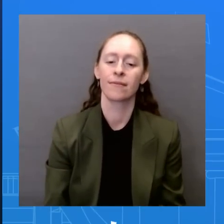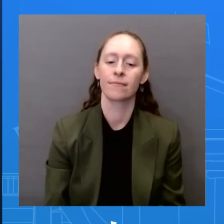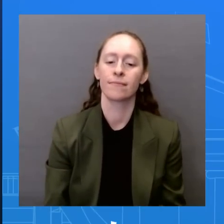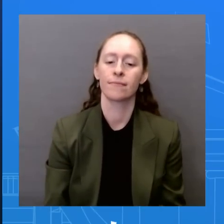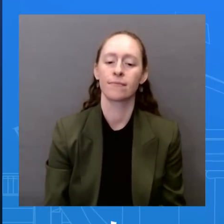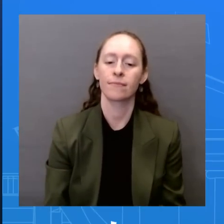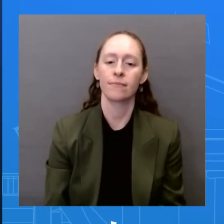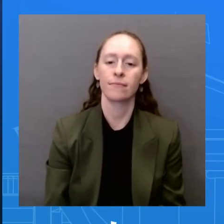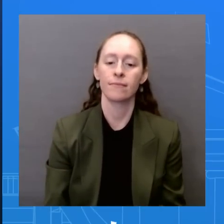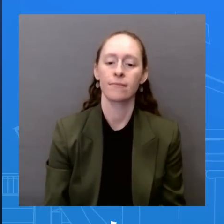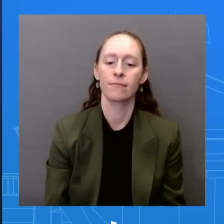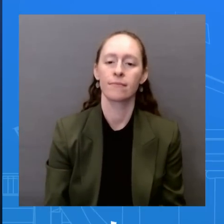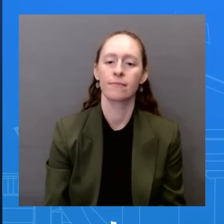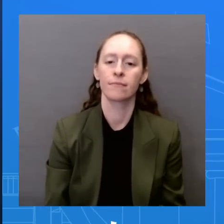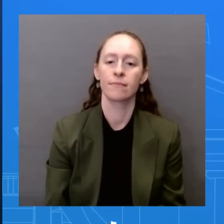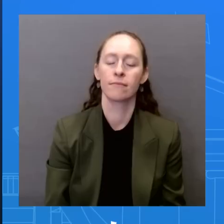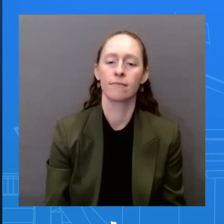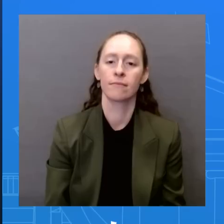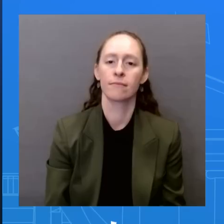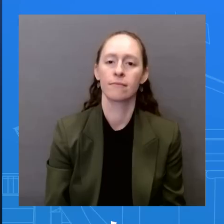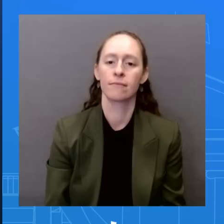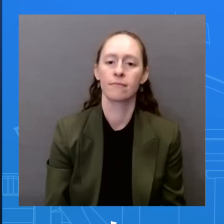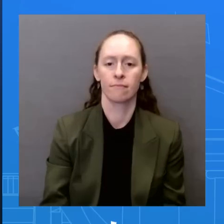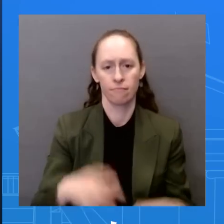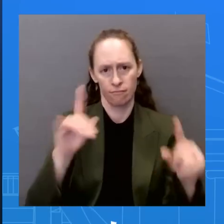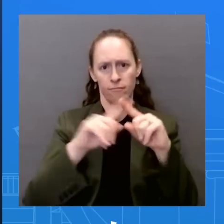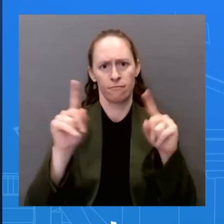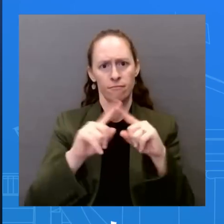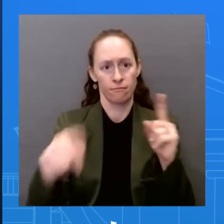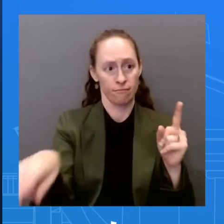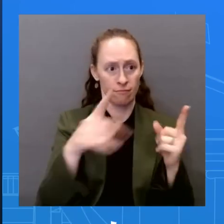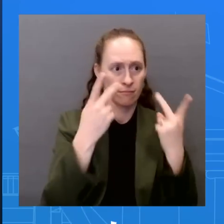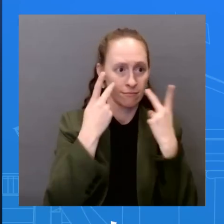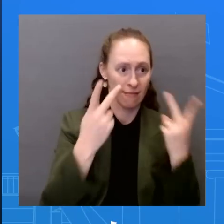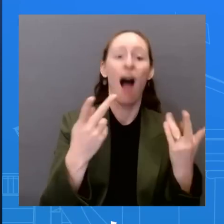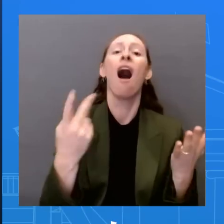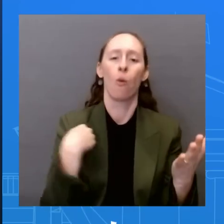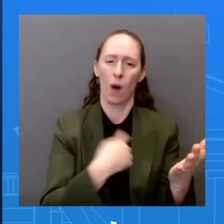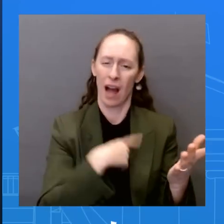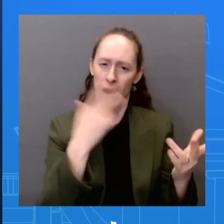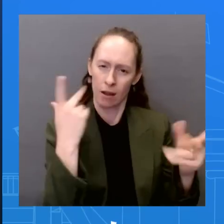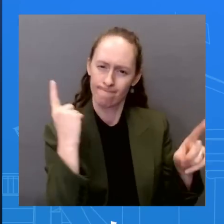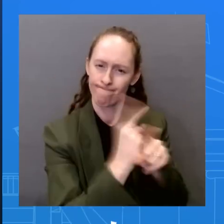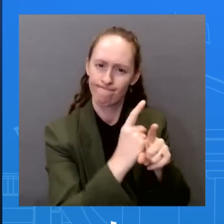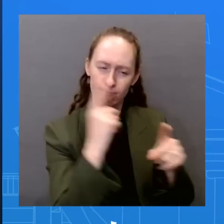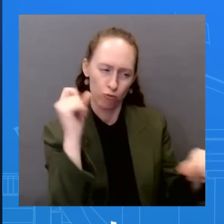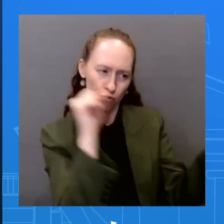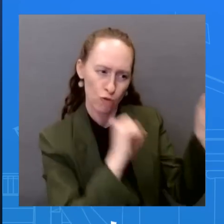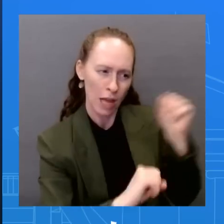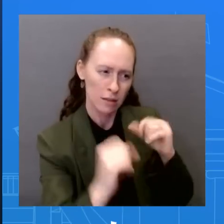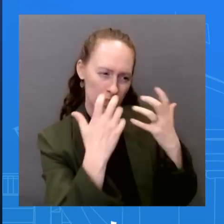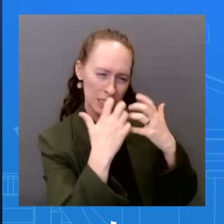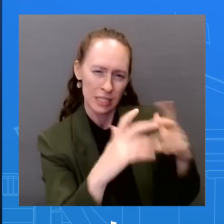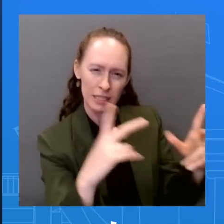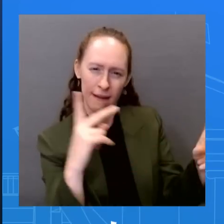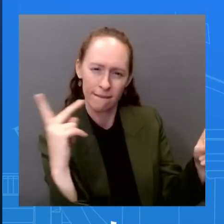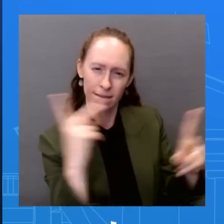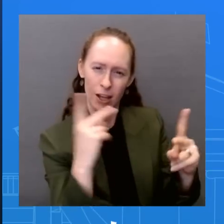We're also accelerating our efforts to provide vaccines to places and people that we know will make a difference.